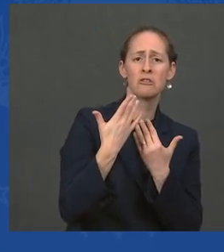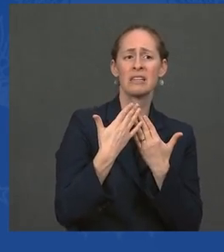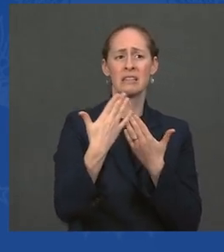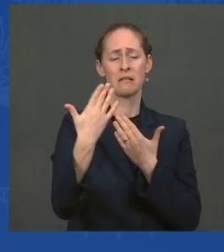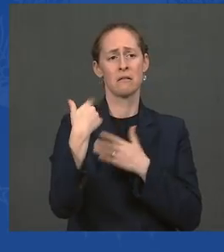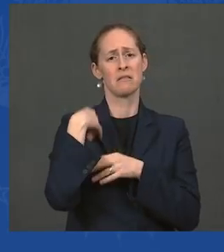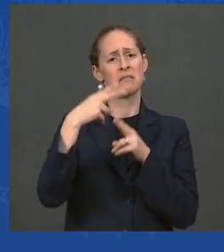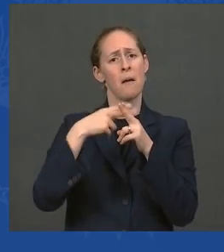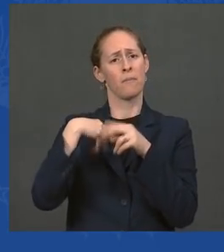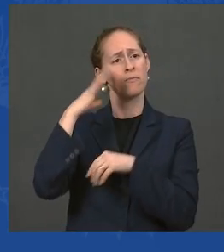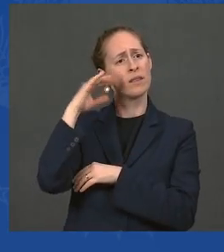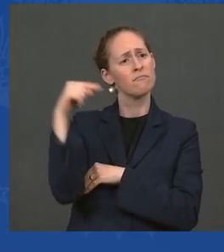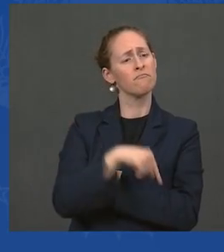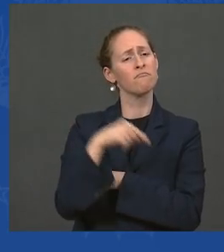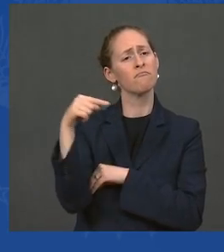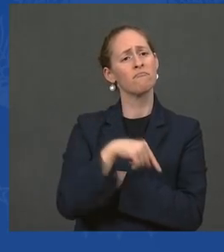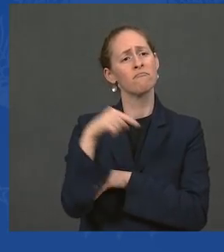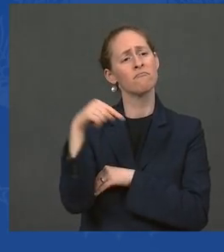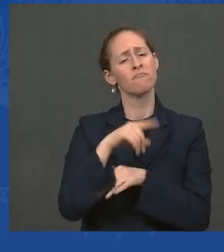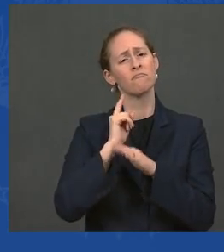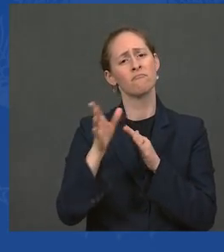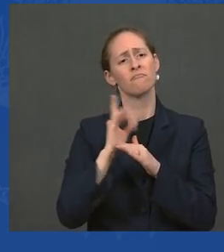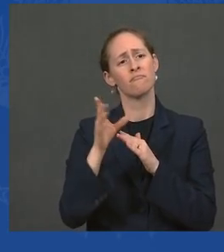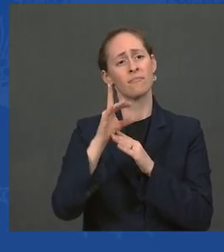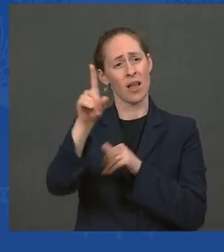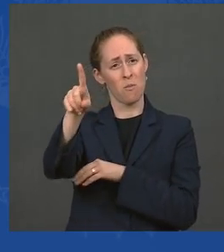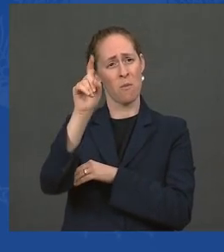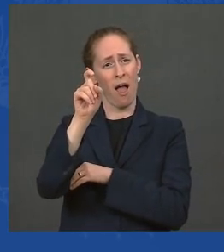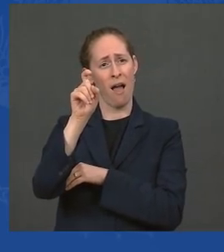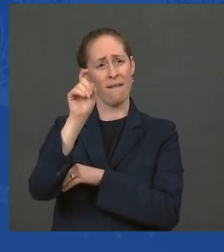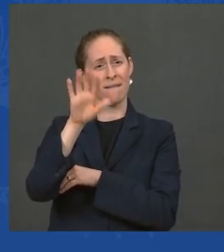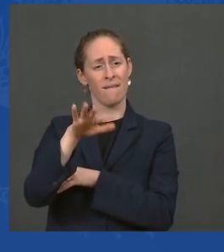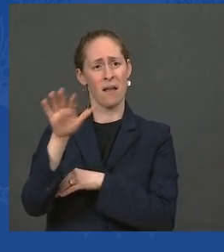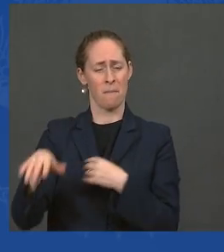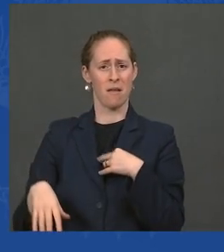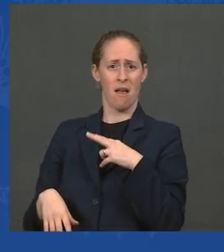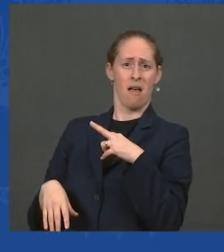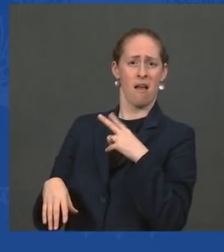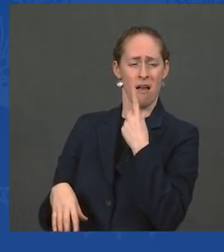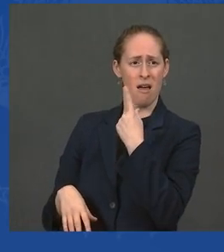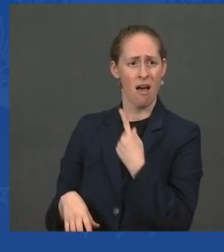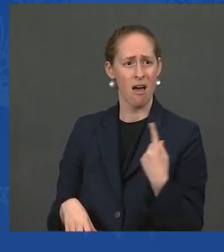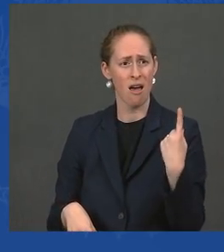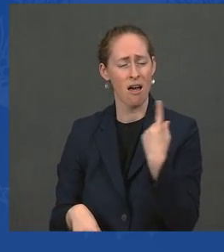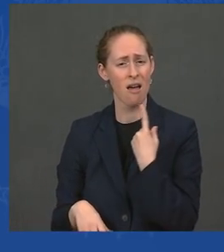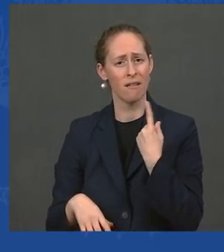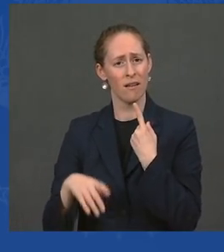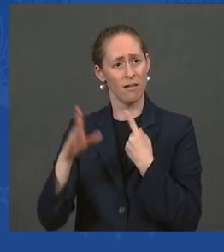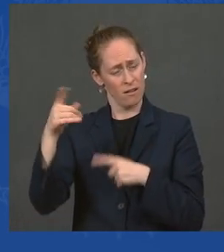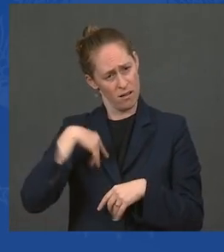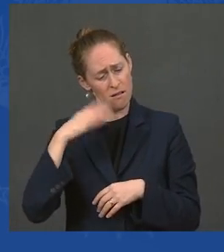I thought that was like 600 miles away. "I'll come home every weekend." But -- "And when, I get enough --